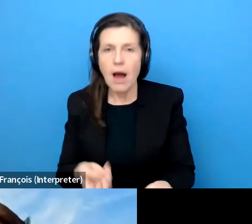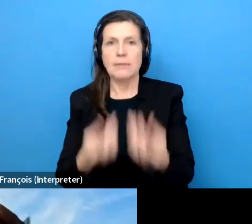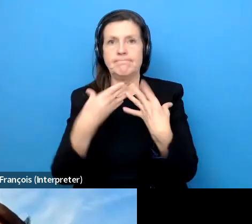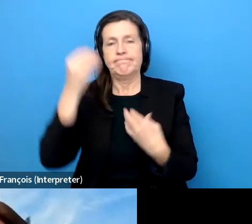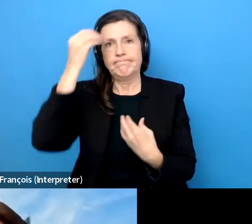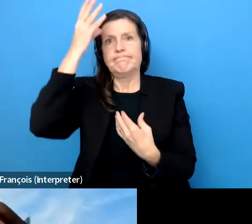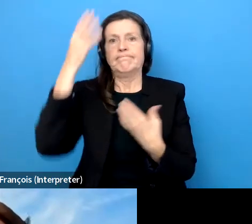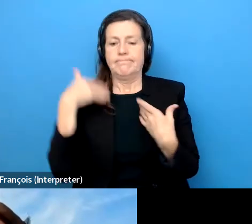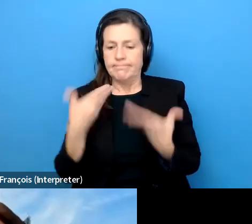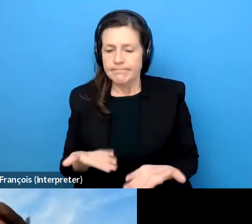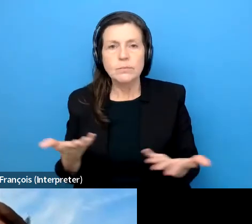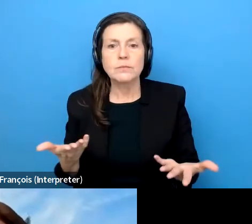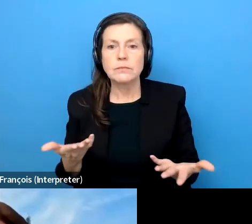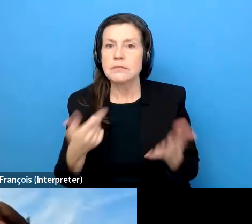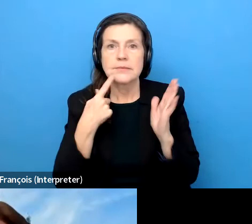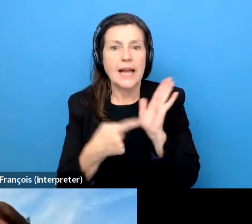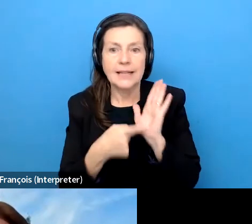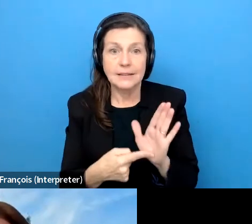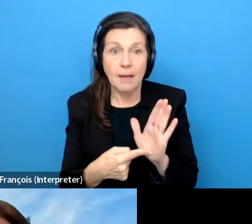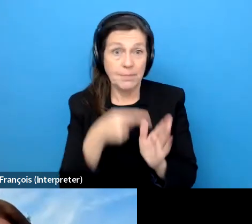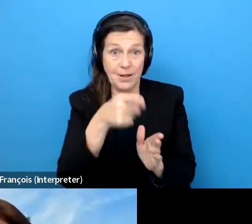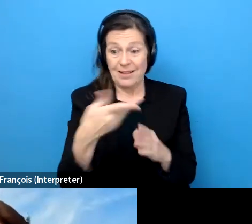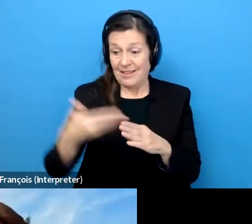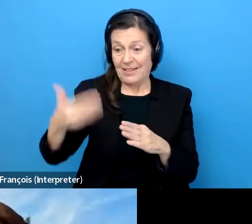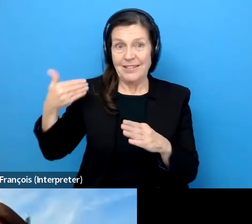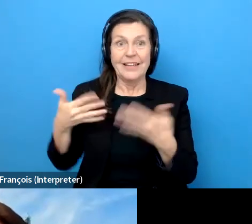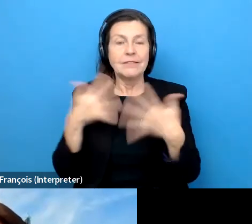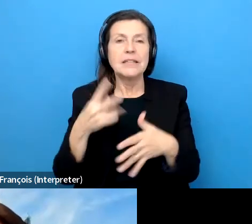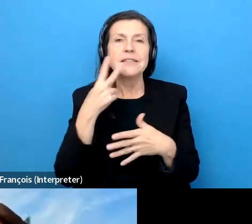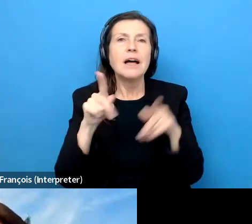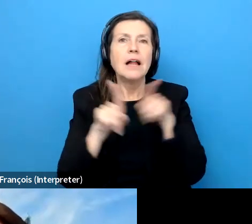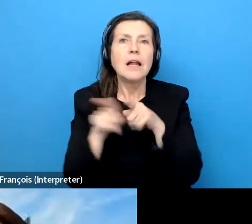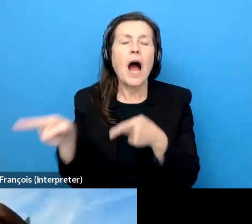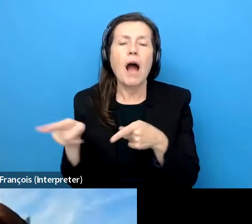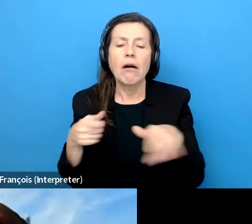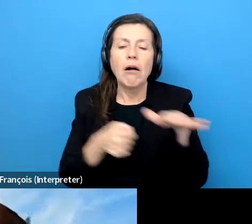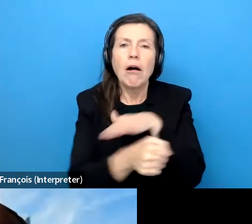For example, all that you mentioned about invisibility due to lack of data.